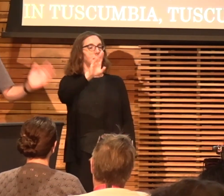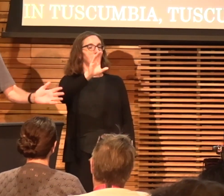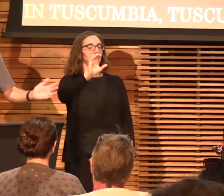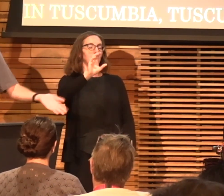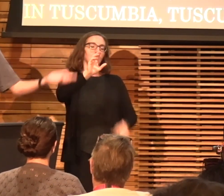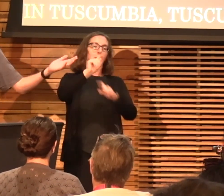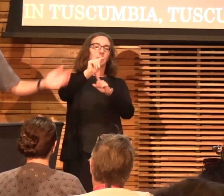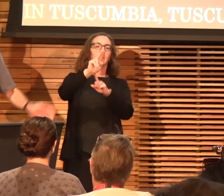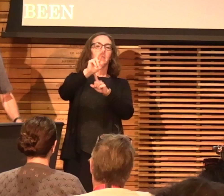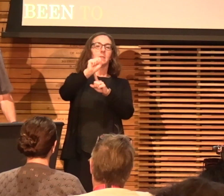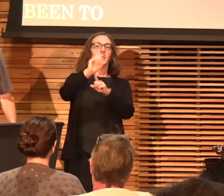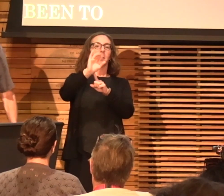it's a very small town.